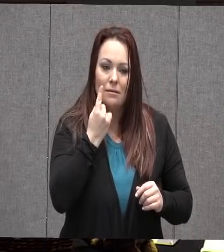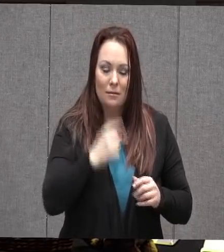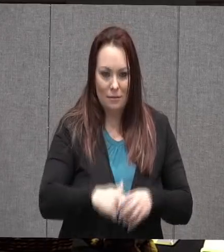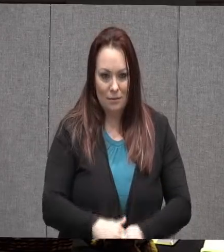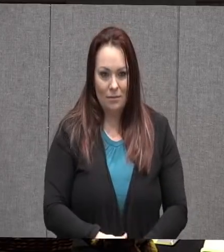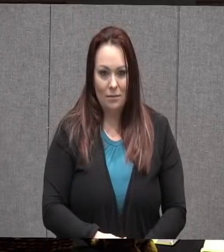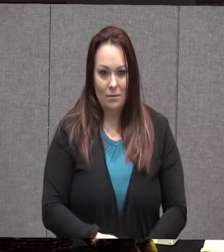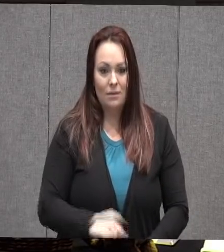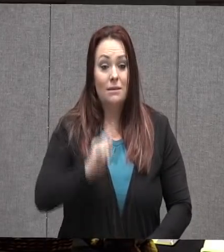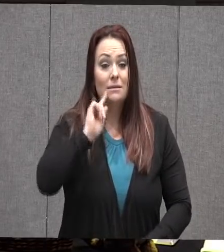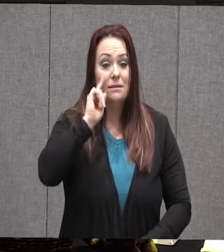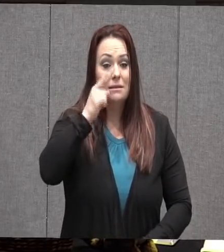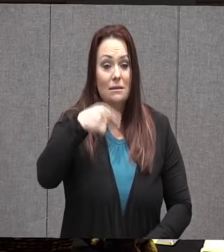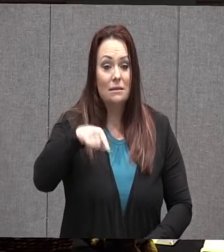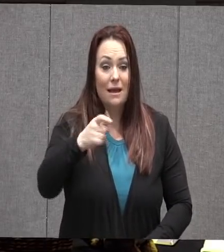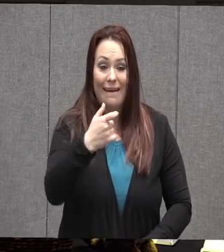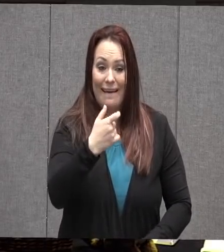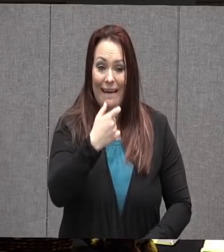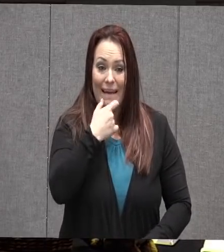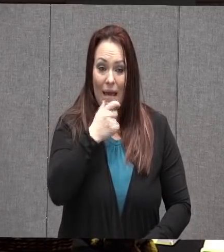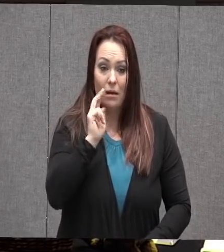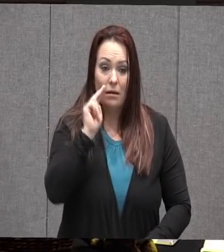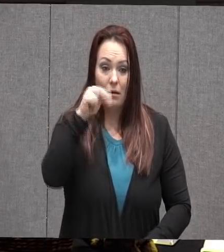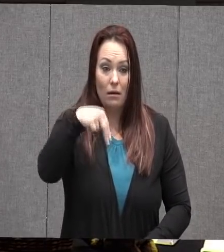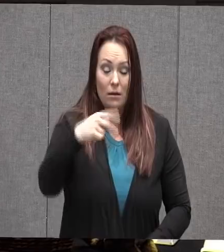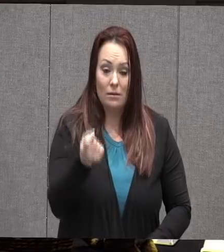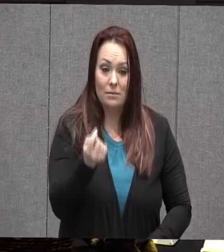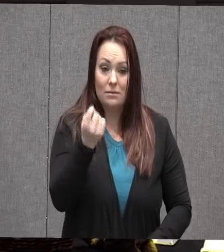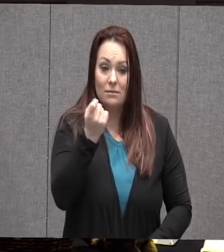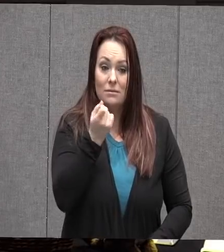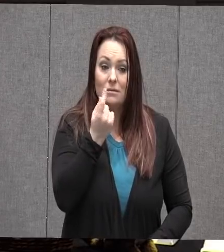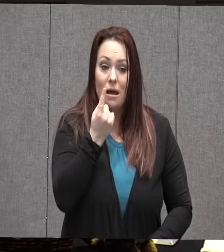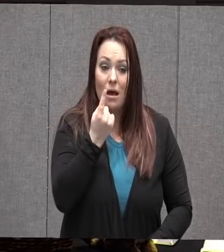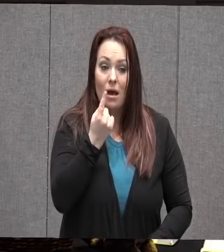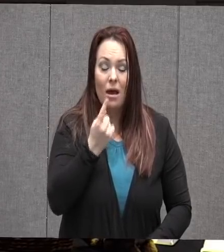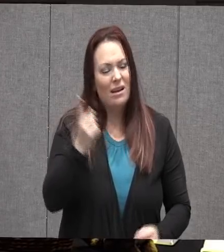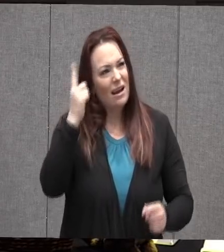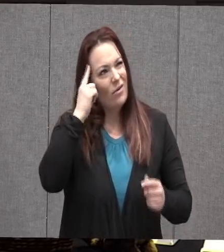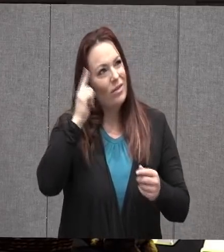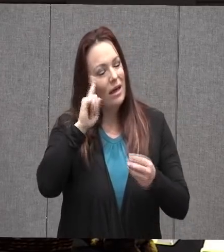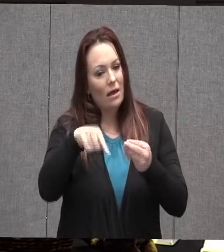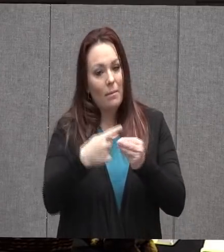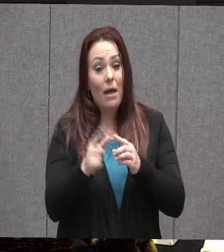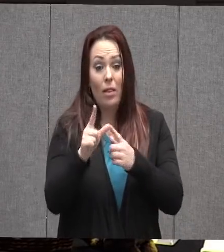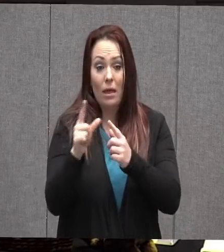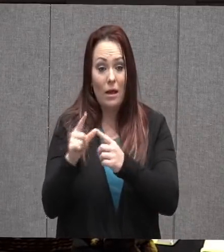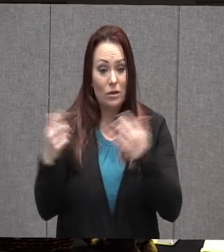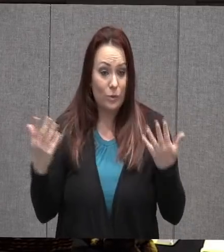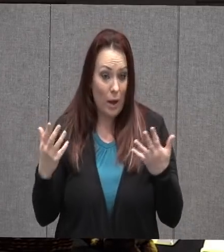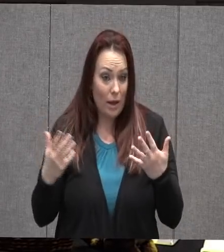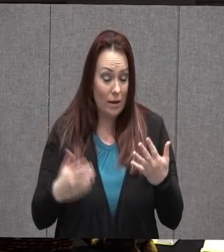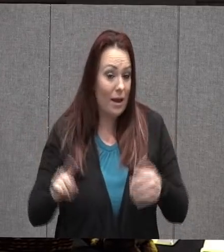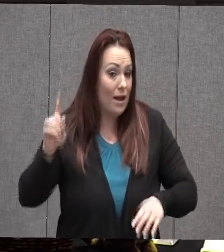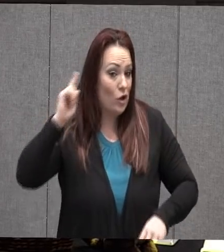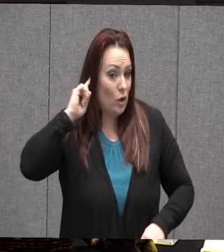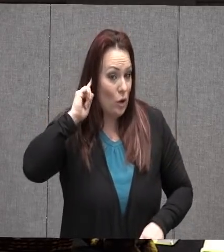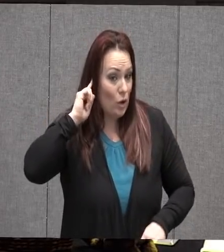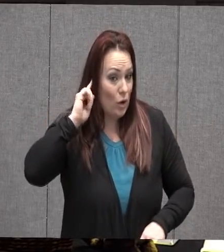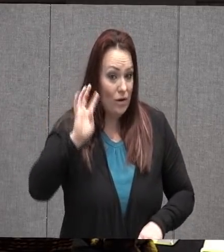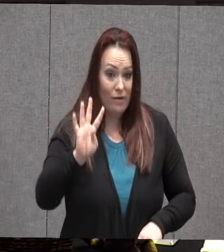Sent, good. And now think about the letters I'm gonna use. I heard four sounds.